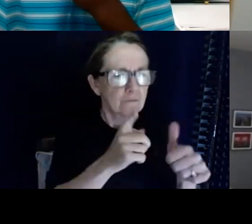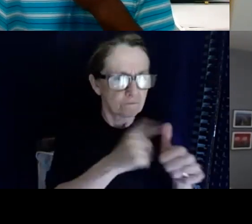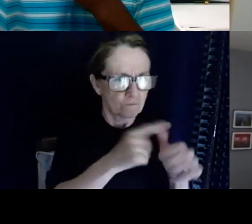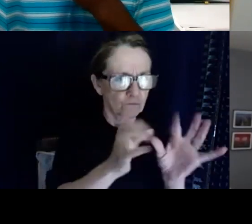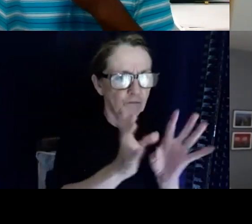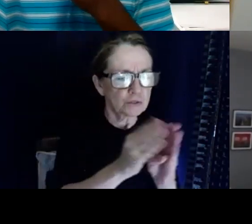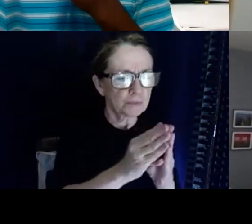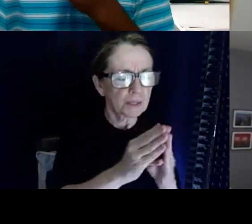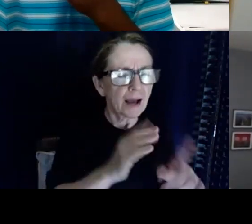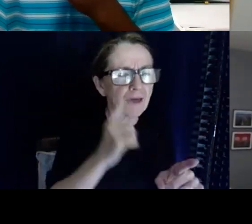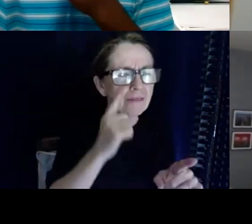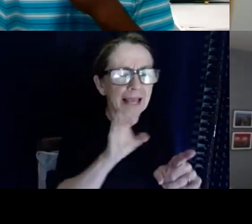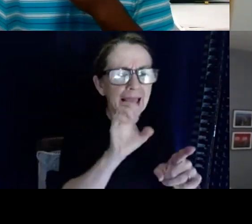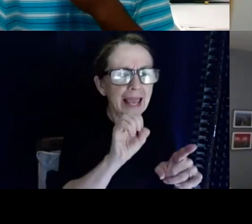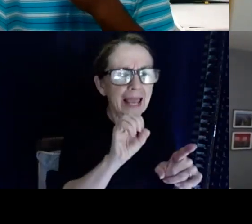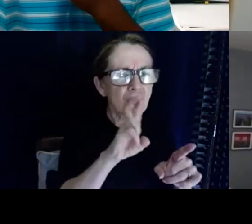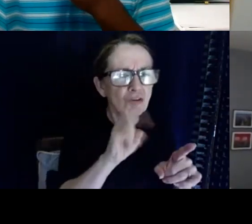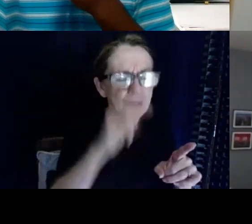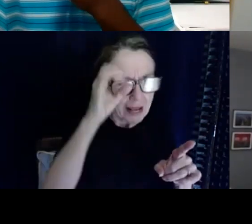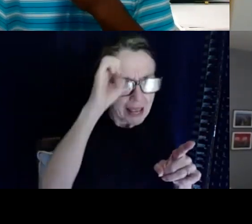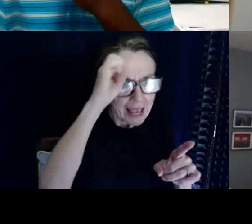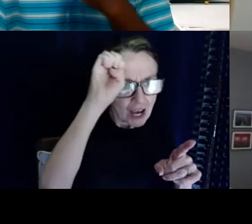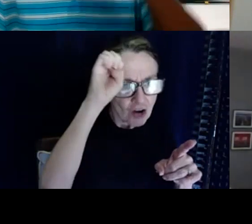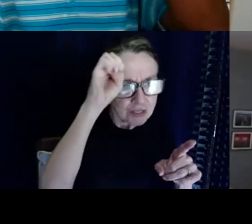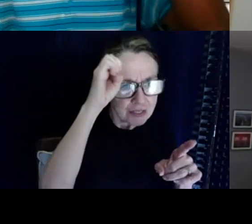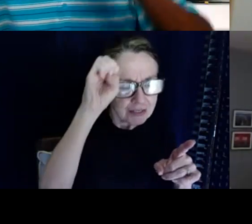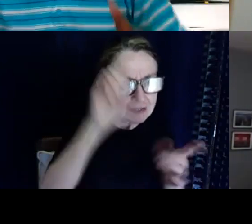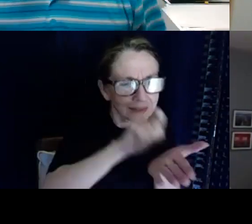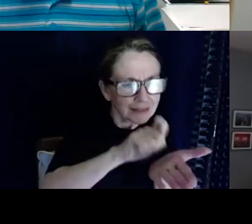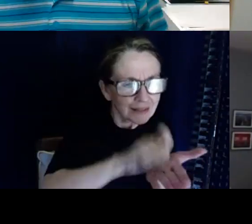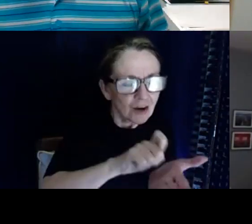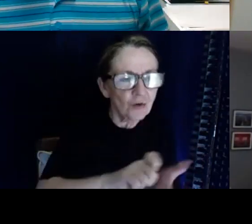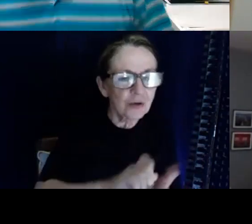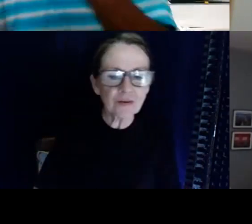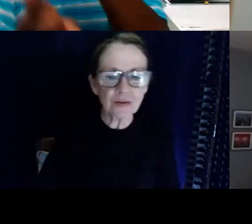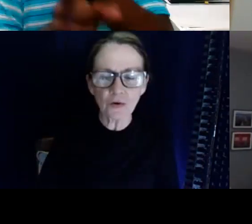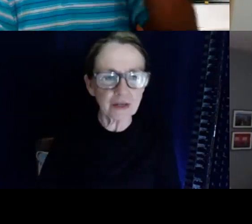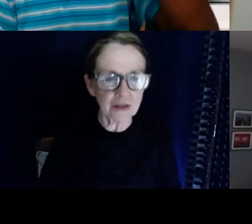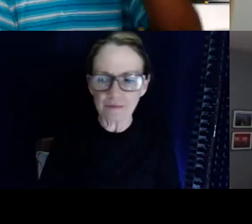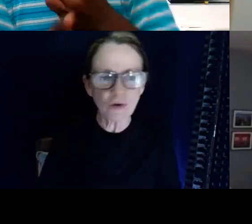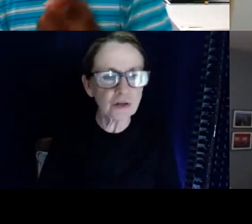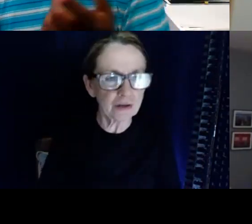I THINK IT WAS THOMAS DID THE MINUTES, I BELIEVE. NO. THAT WAS THE FIRST MEETING.